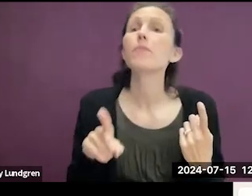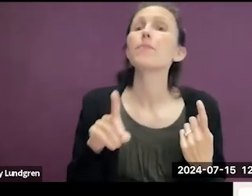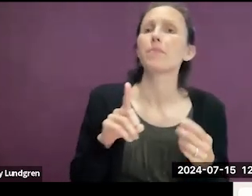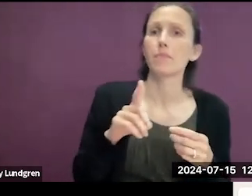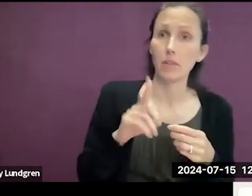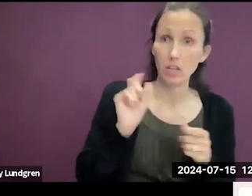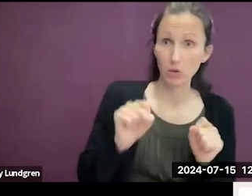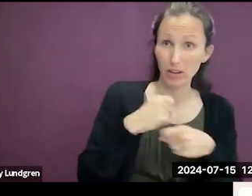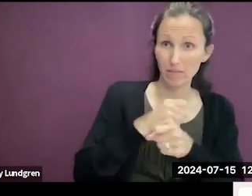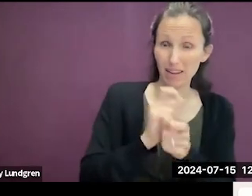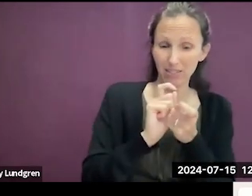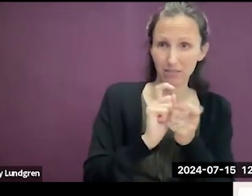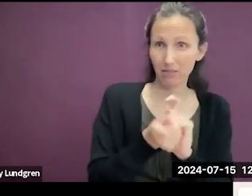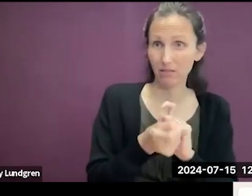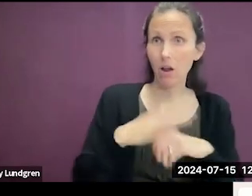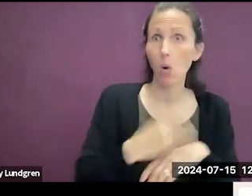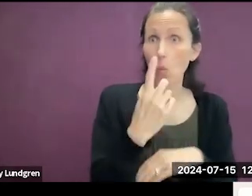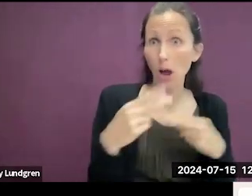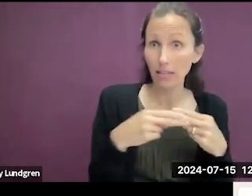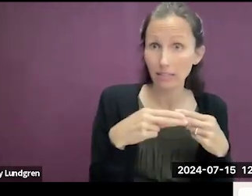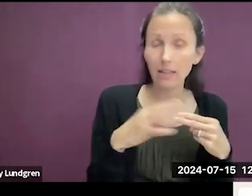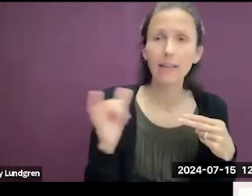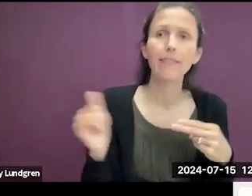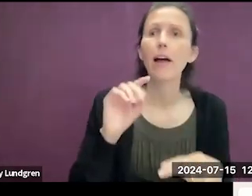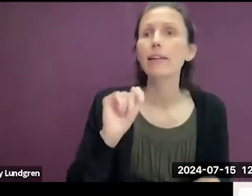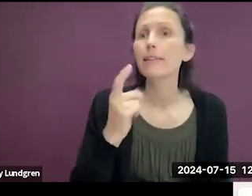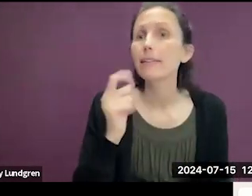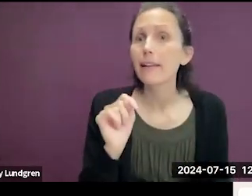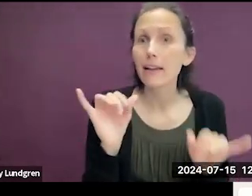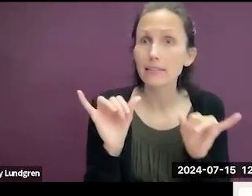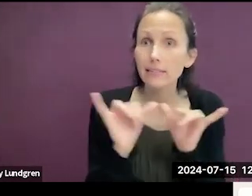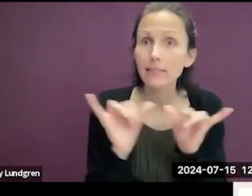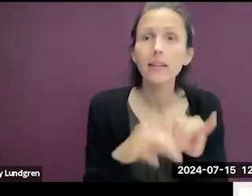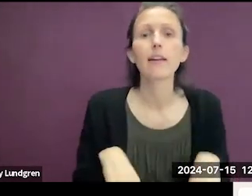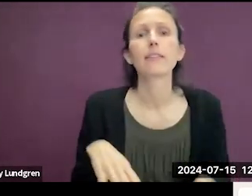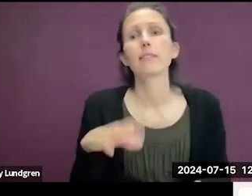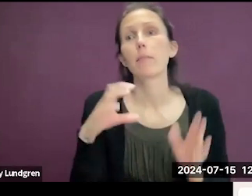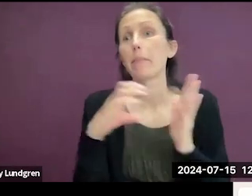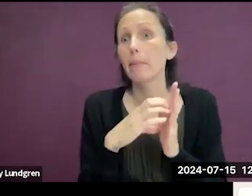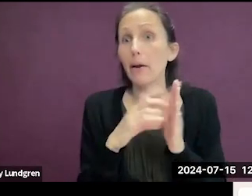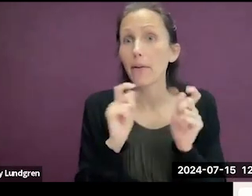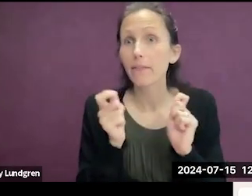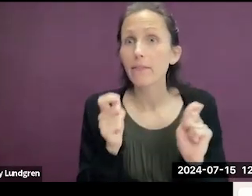the typography we're using, paragraph spacing. All of those things we can adjust on that slide master,